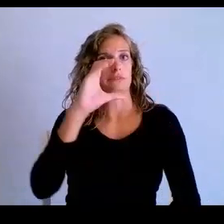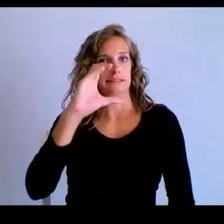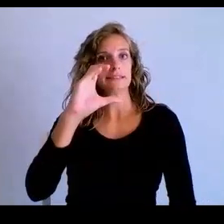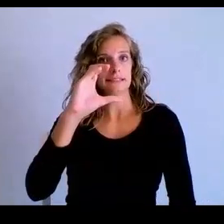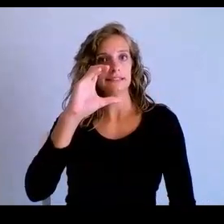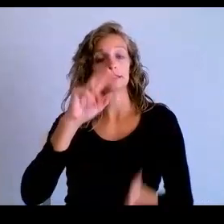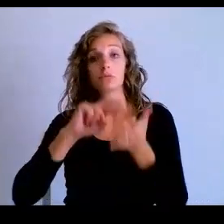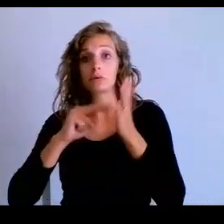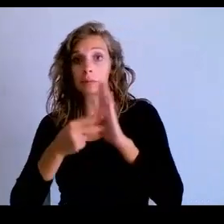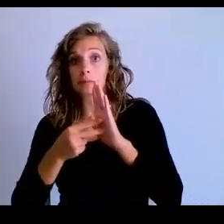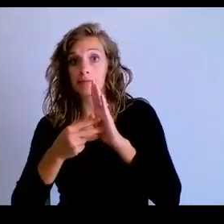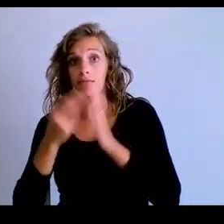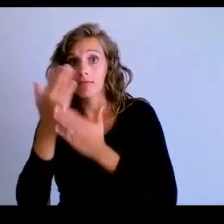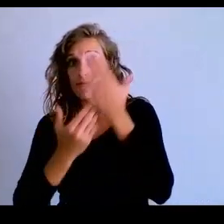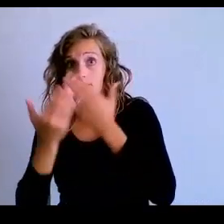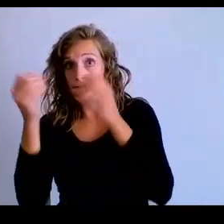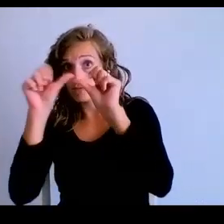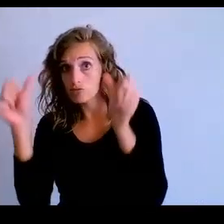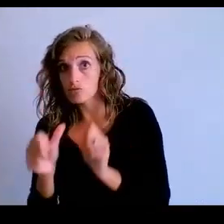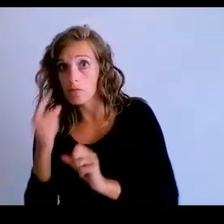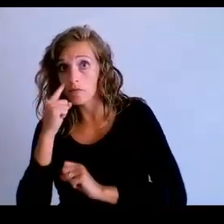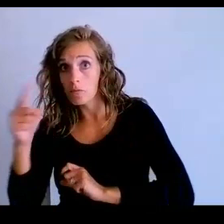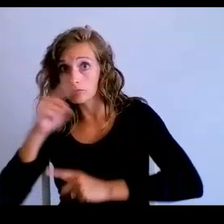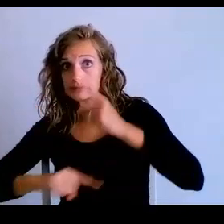letter c so our sign is going to use the hand